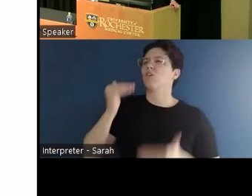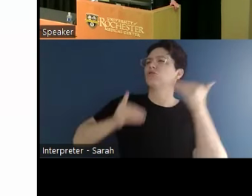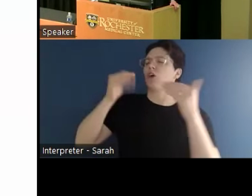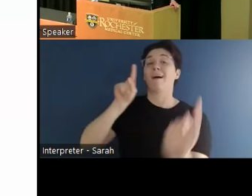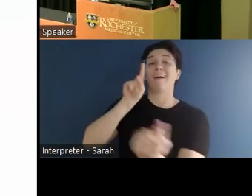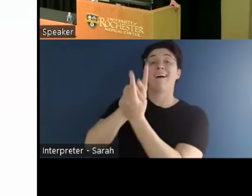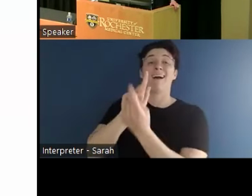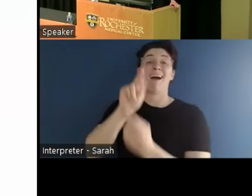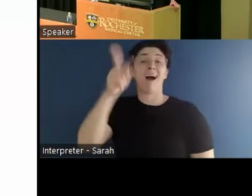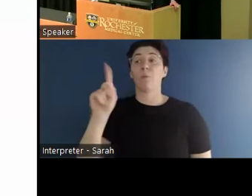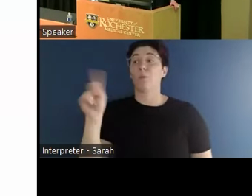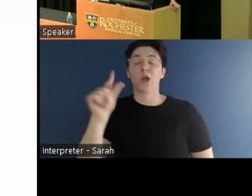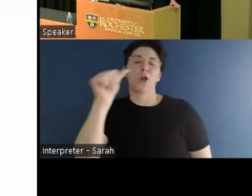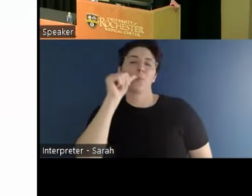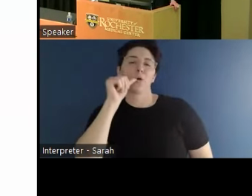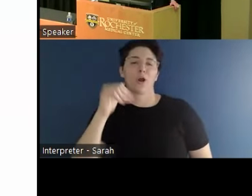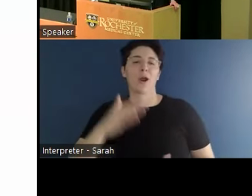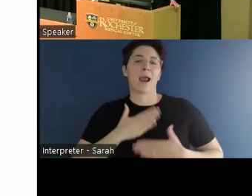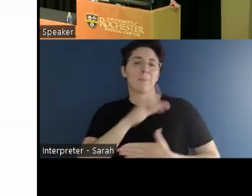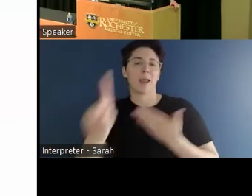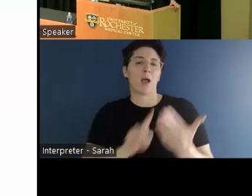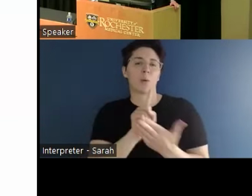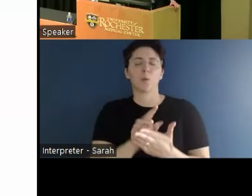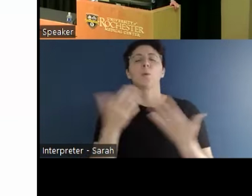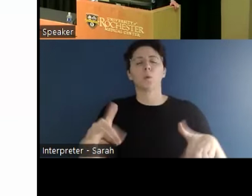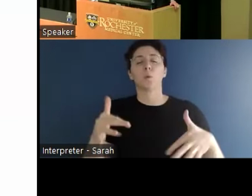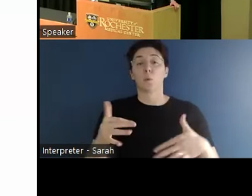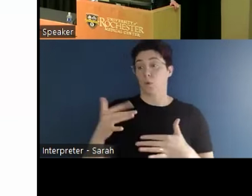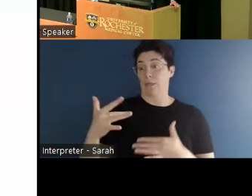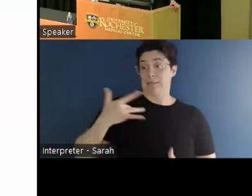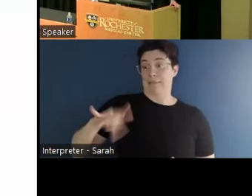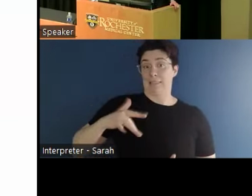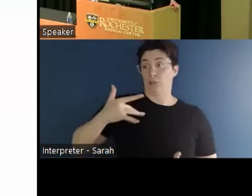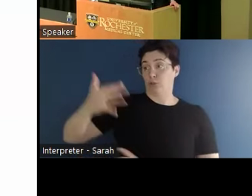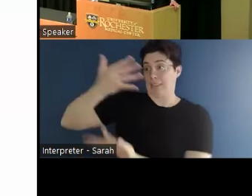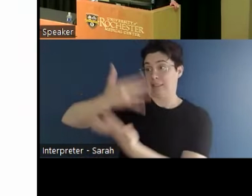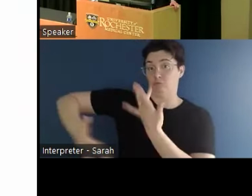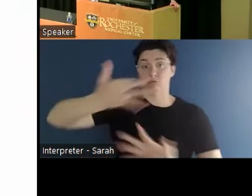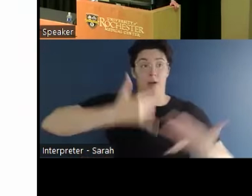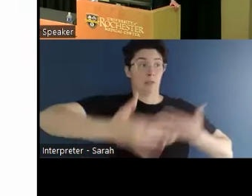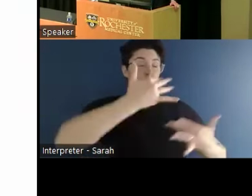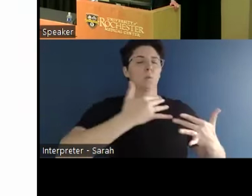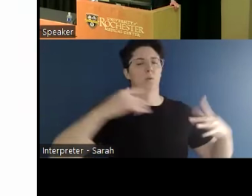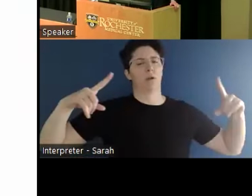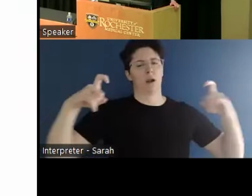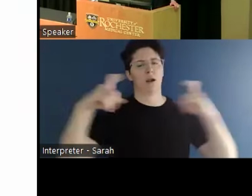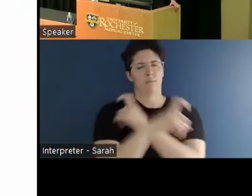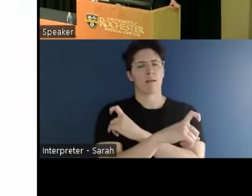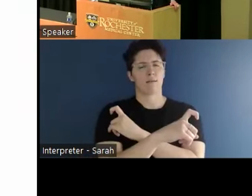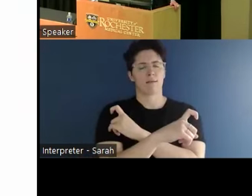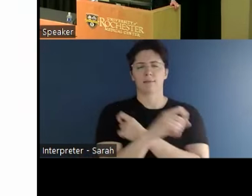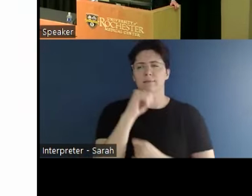at a bar the sensory characteristics of social interactions are complex unpredictable and often